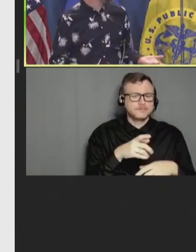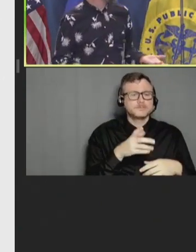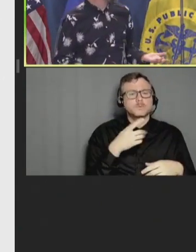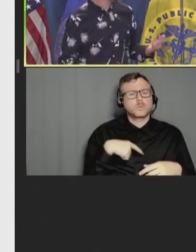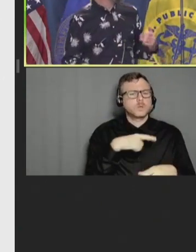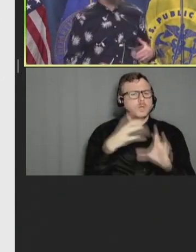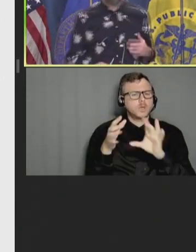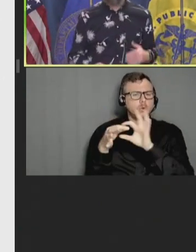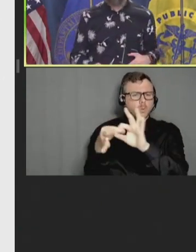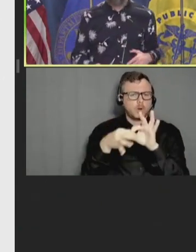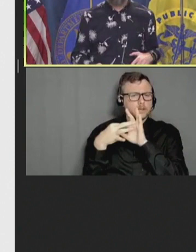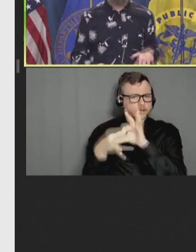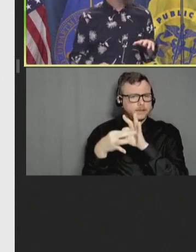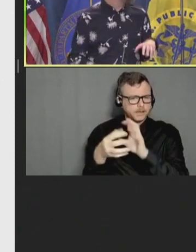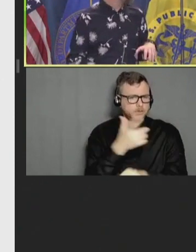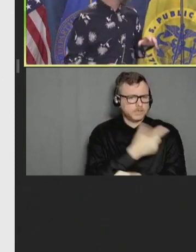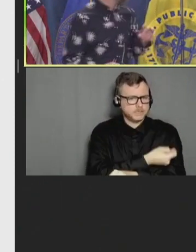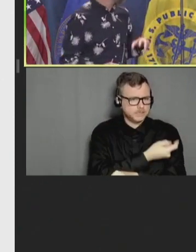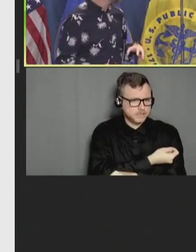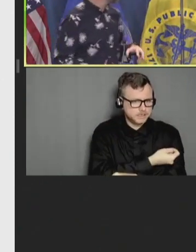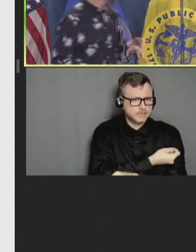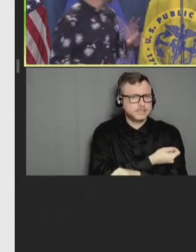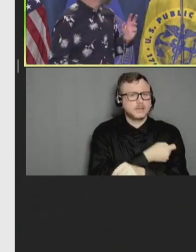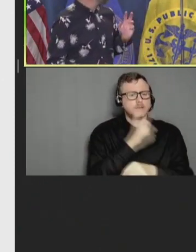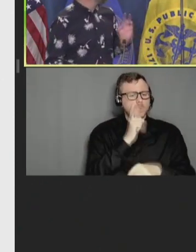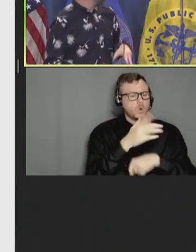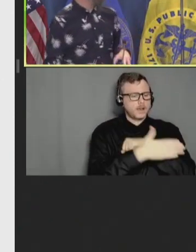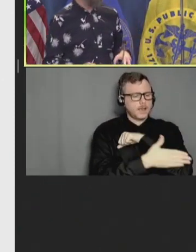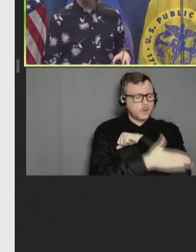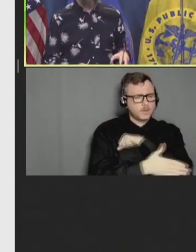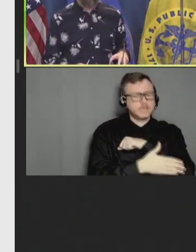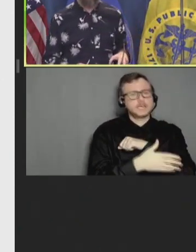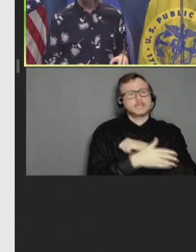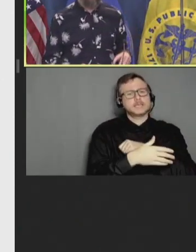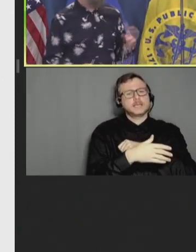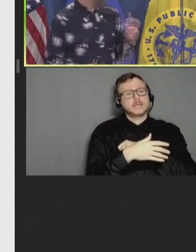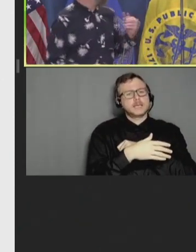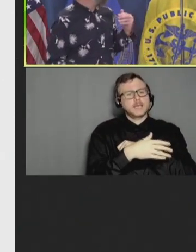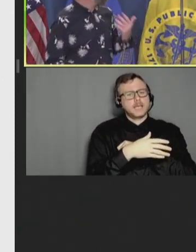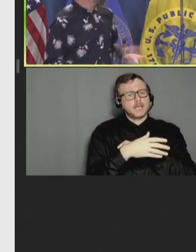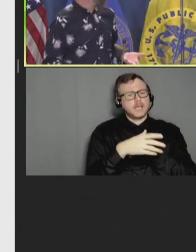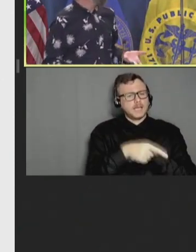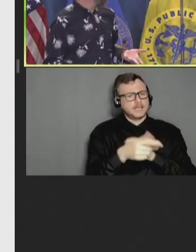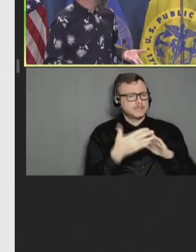immunization activities among counties and city health officials, equipping the health